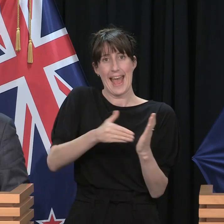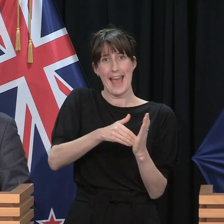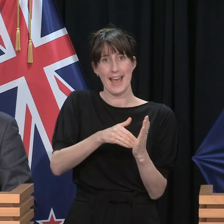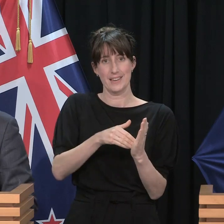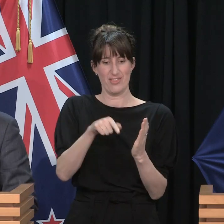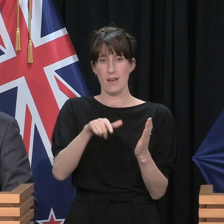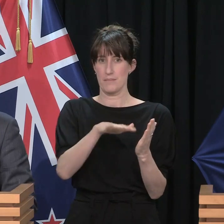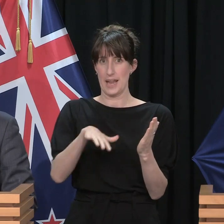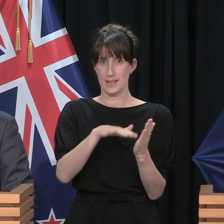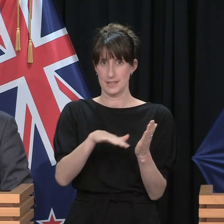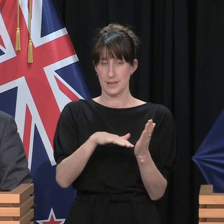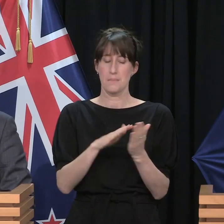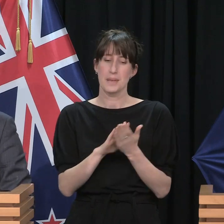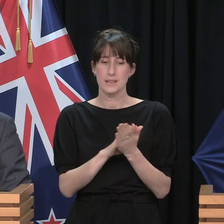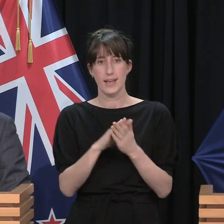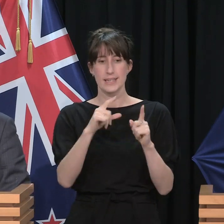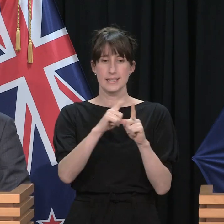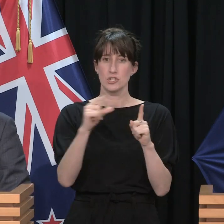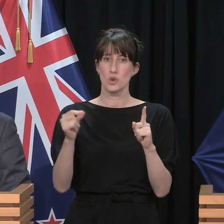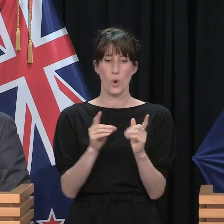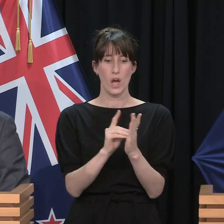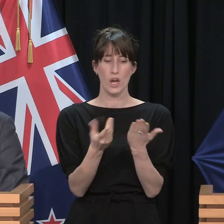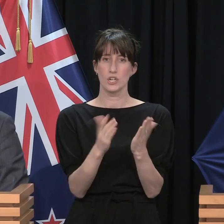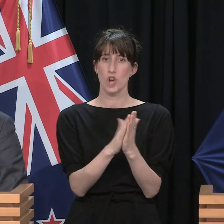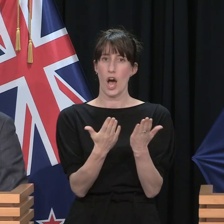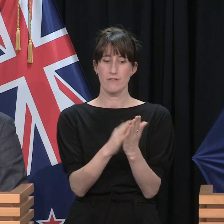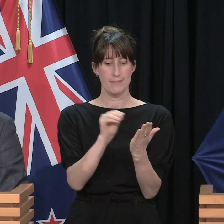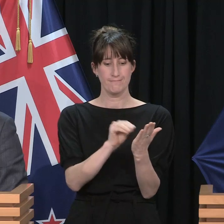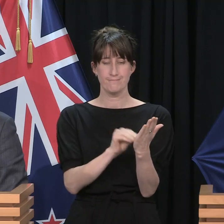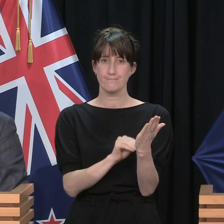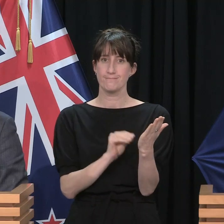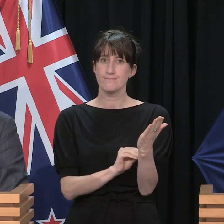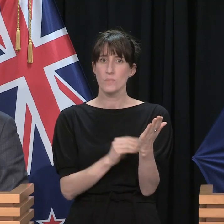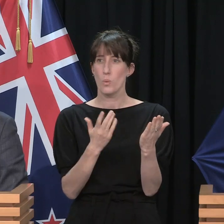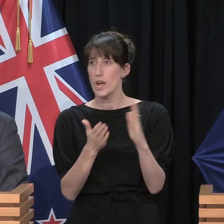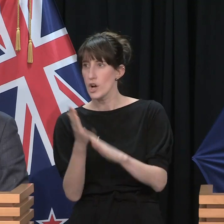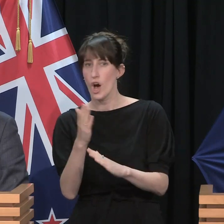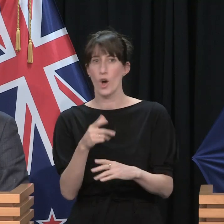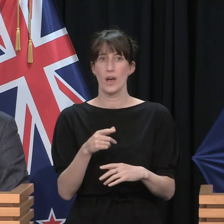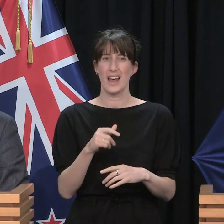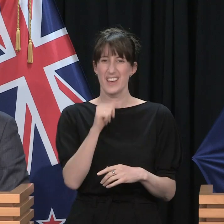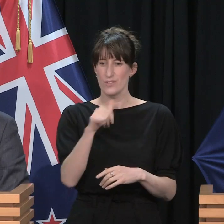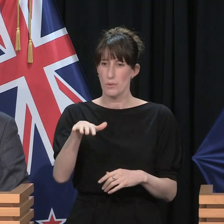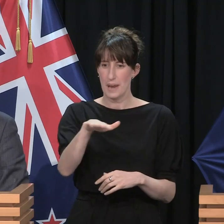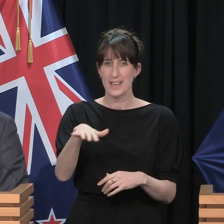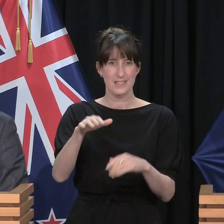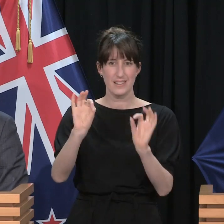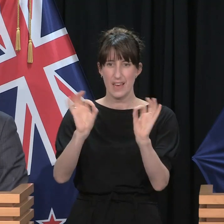download it and to start using it. The ability to load in